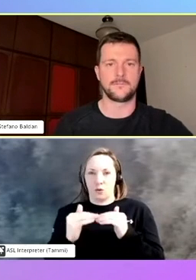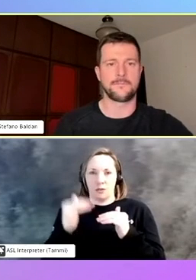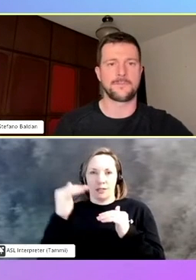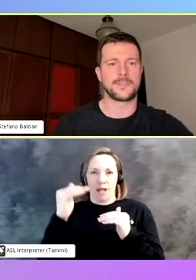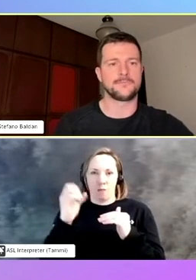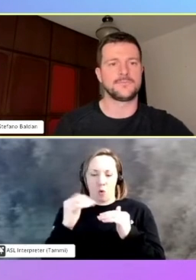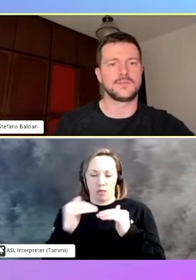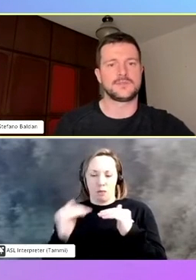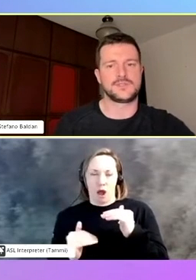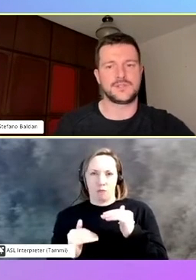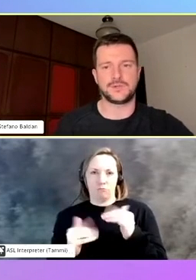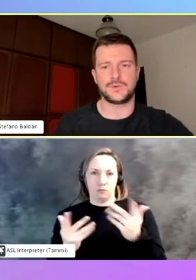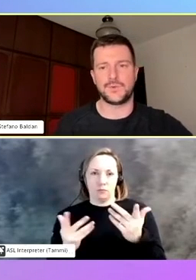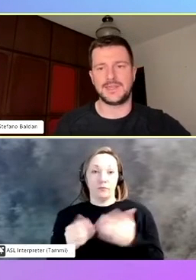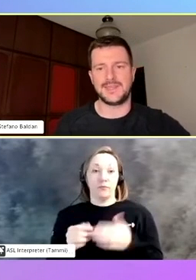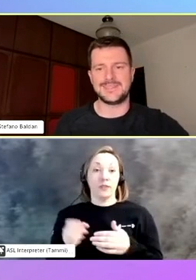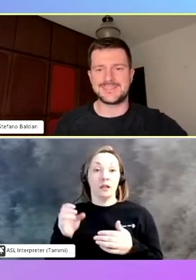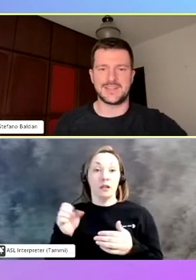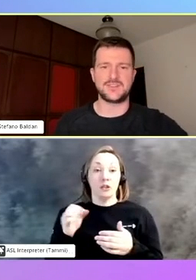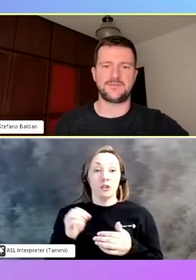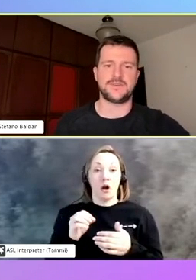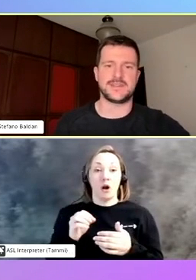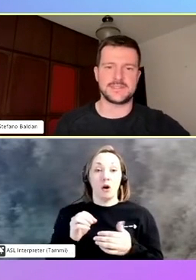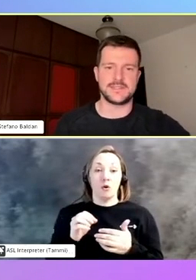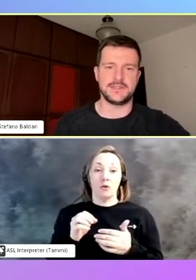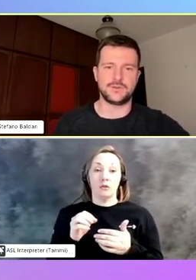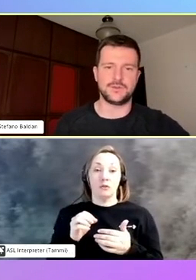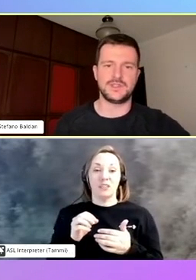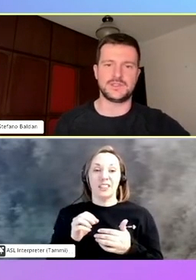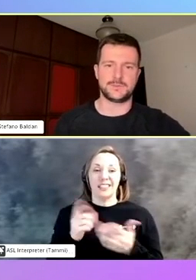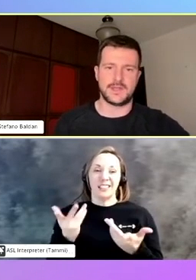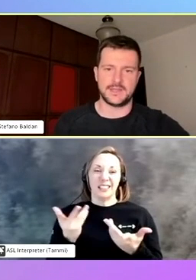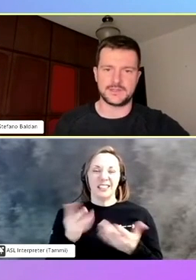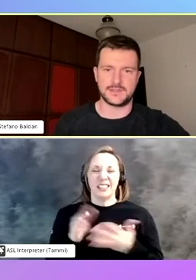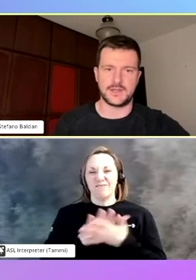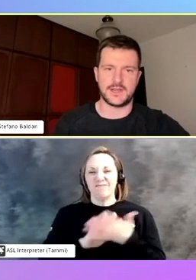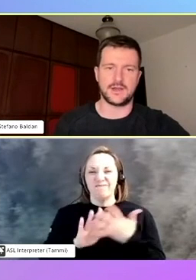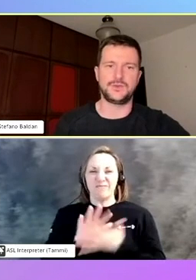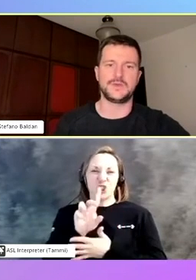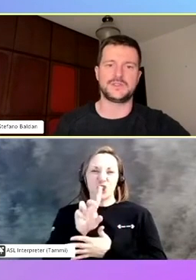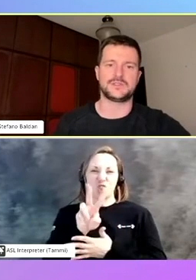So the goal for meetings and workshops is to unlike anyone to collaborate.